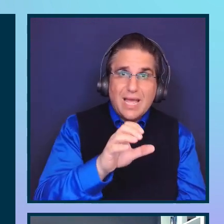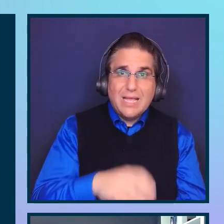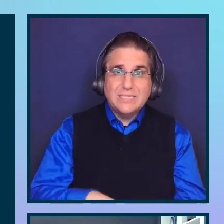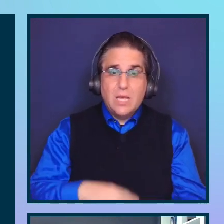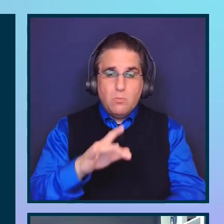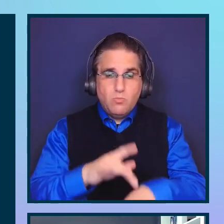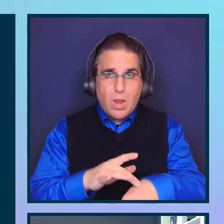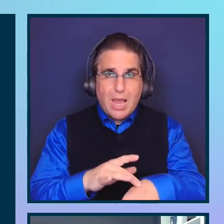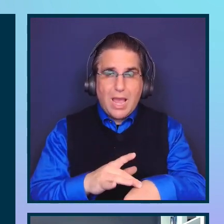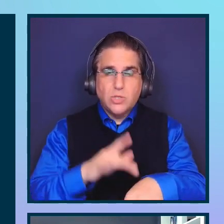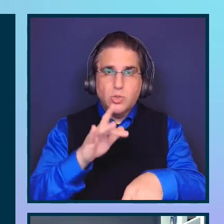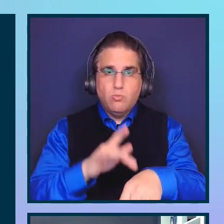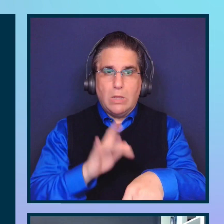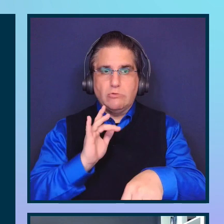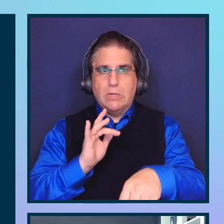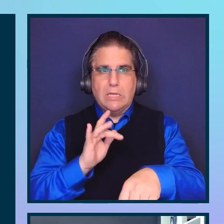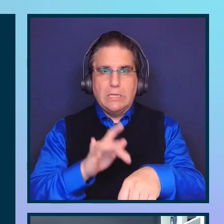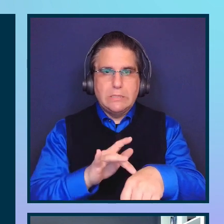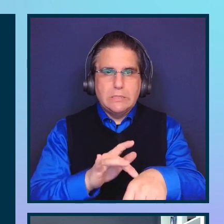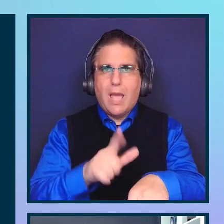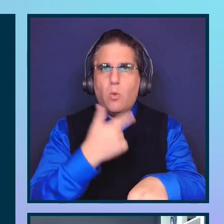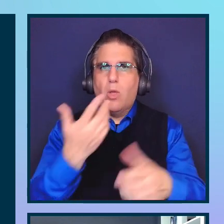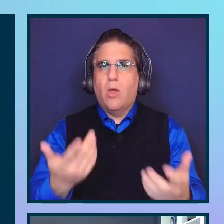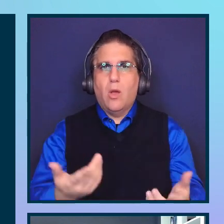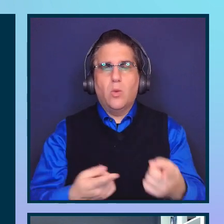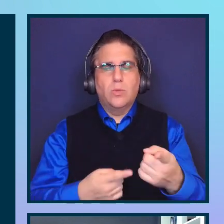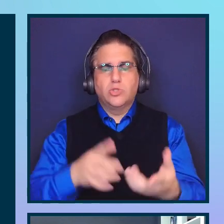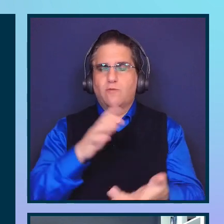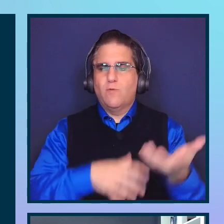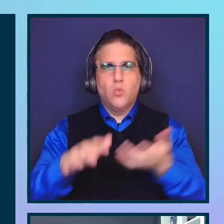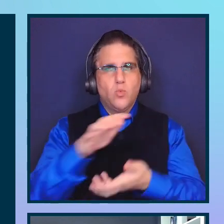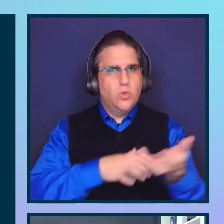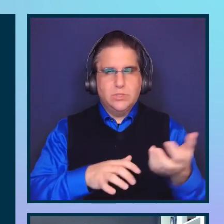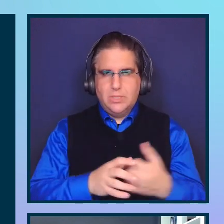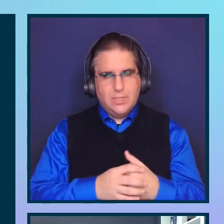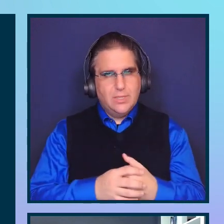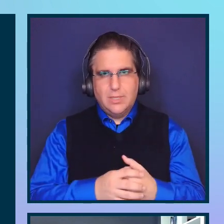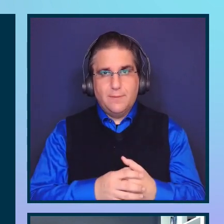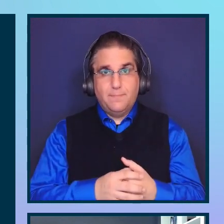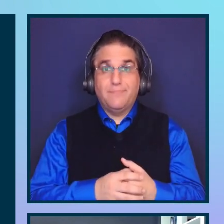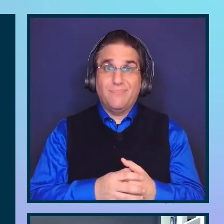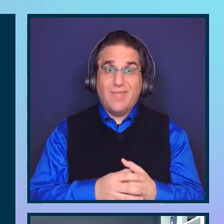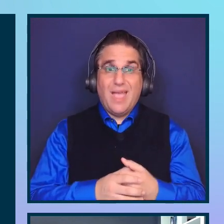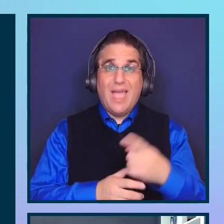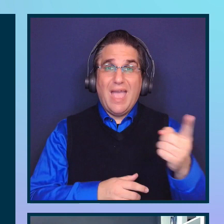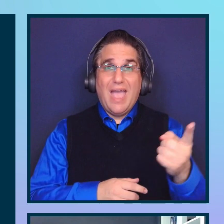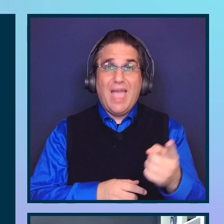It was super confusing. It was the first time the experience happened and it was only, and it was also the inventory were time blocks.